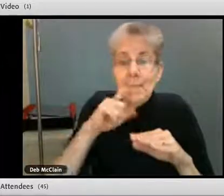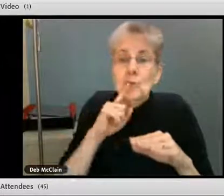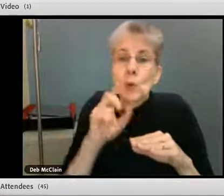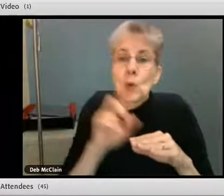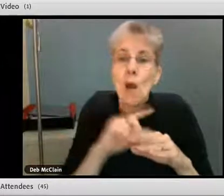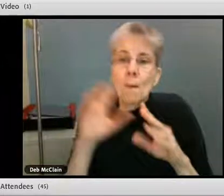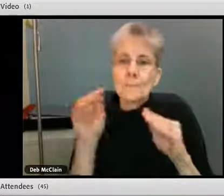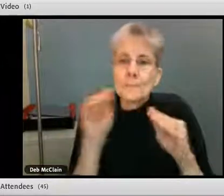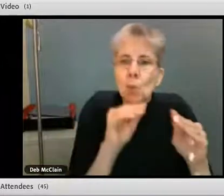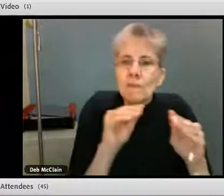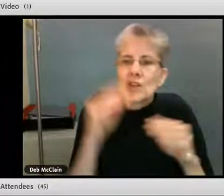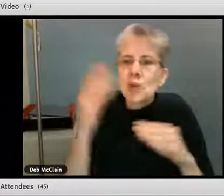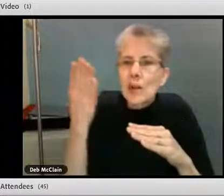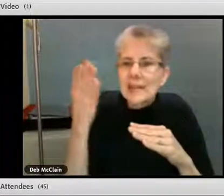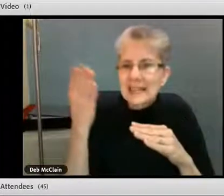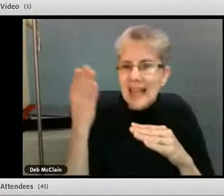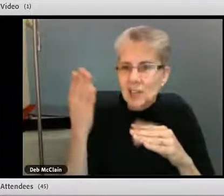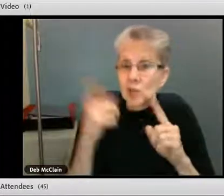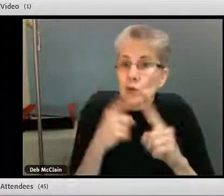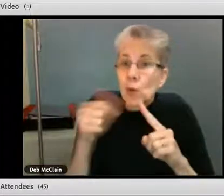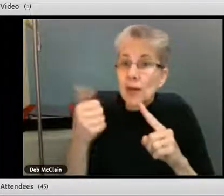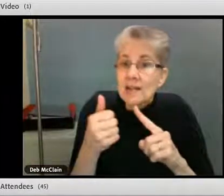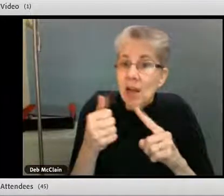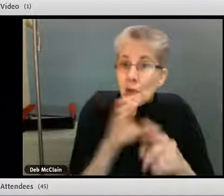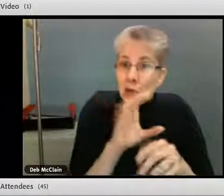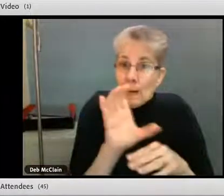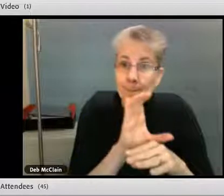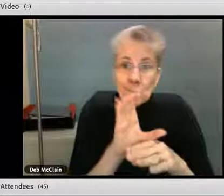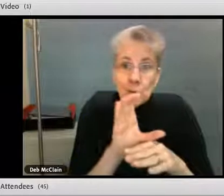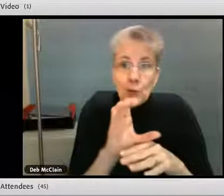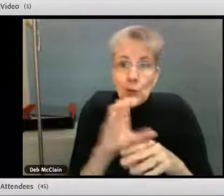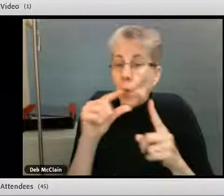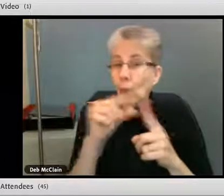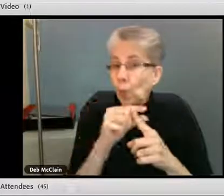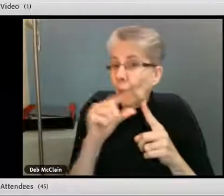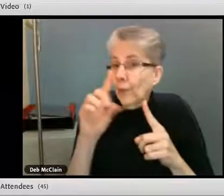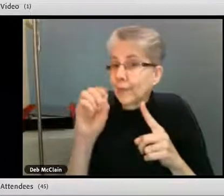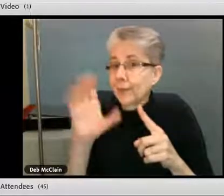to another computer, whether it's a Word document, Powerpoint, anything like that,